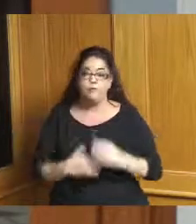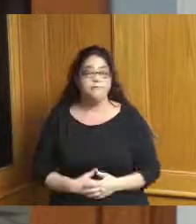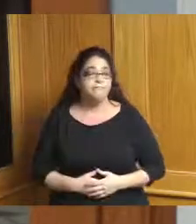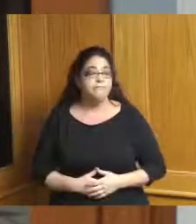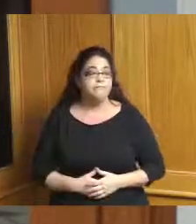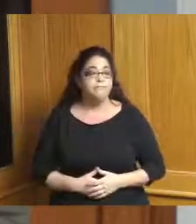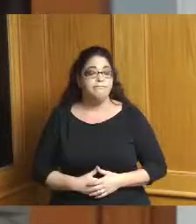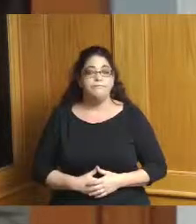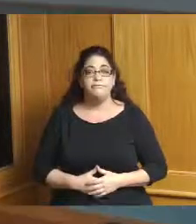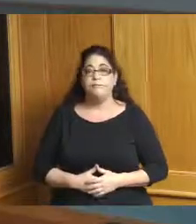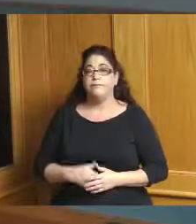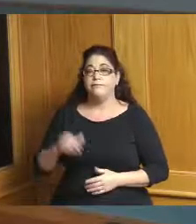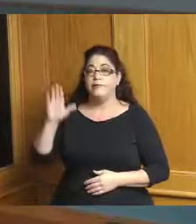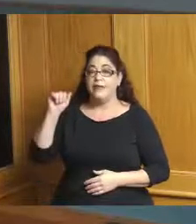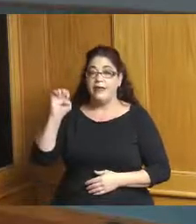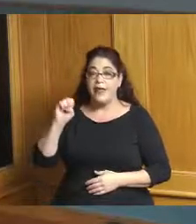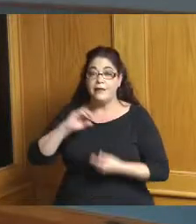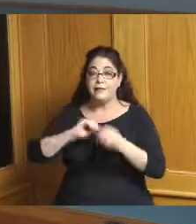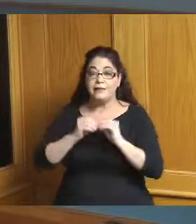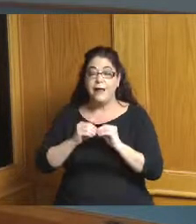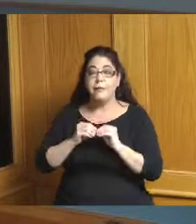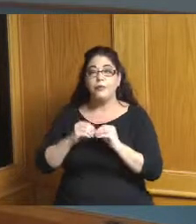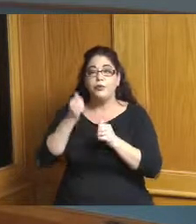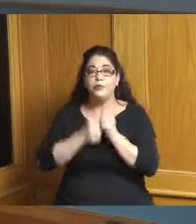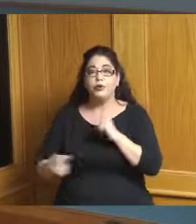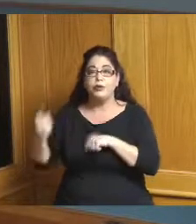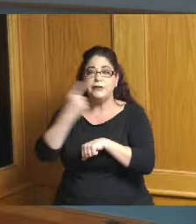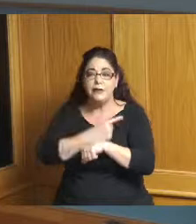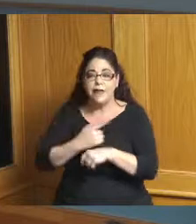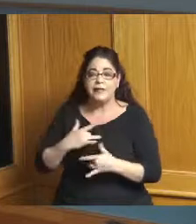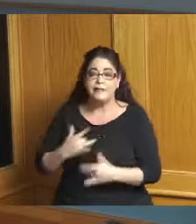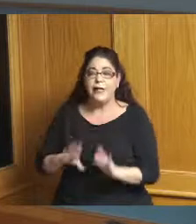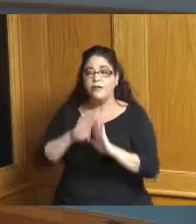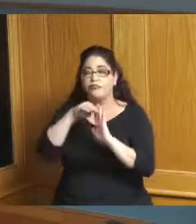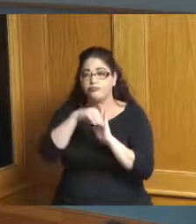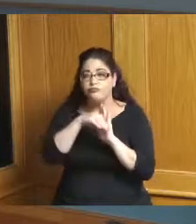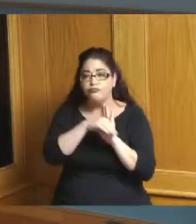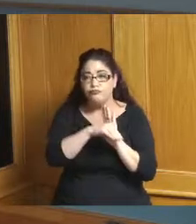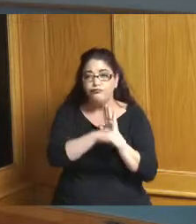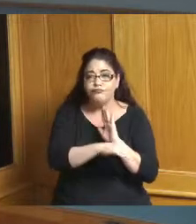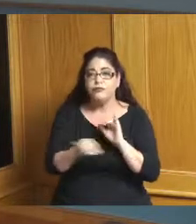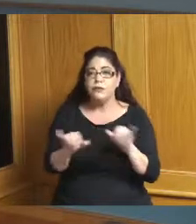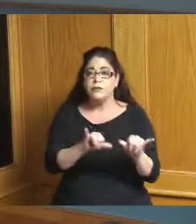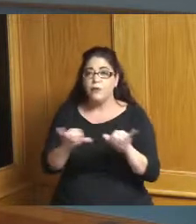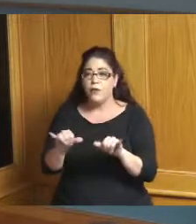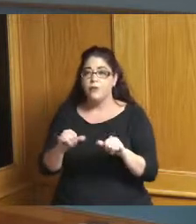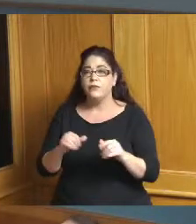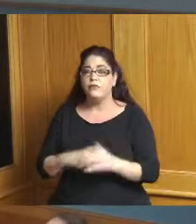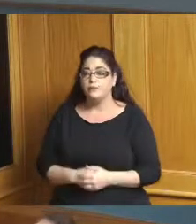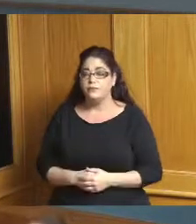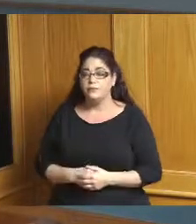our cases our trend per day continues to go down slowly as well you may recall I mentioned